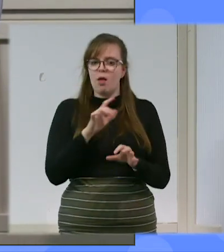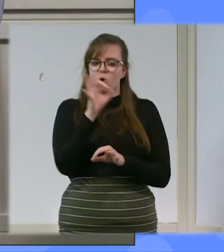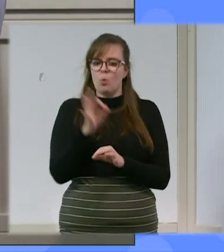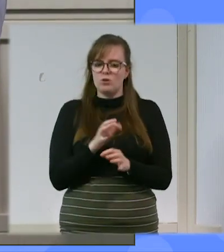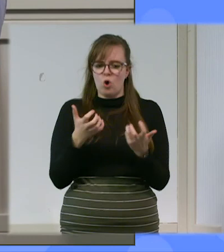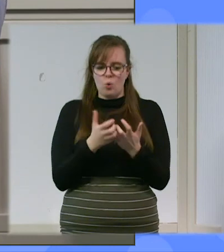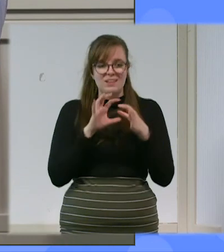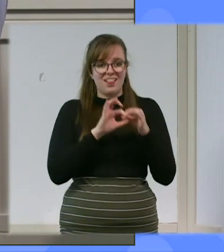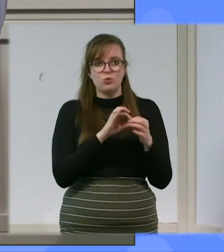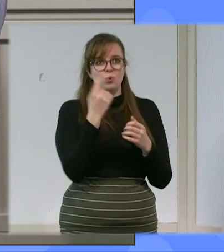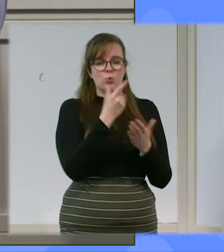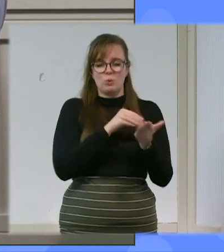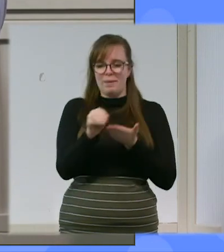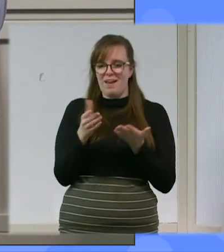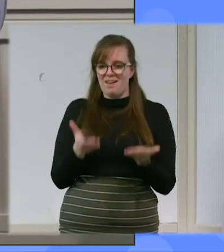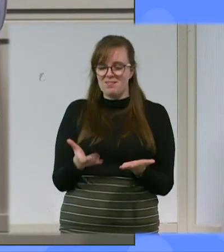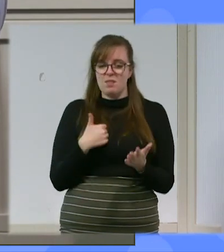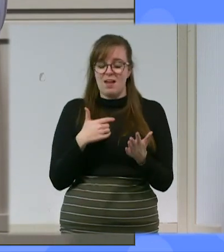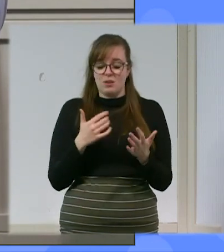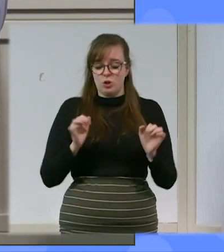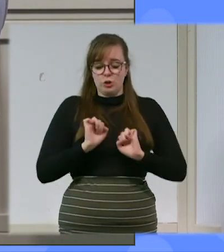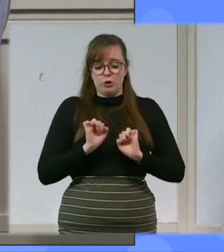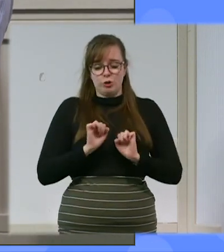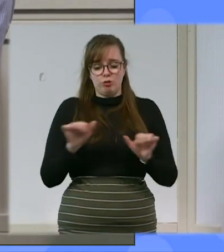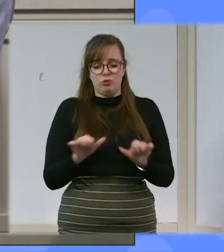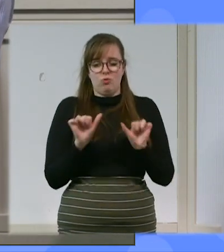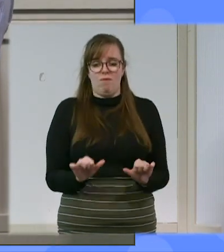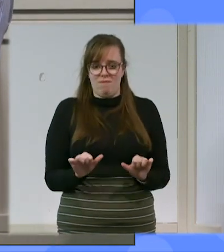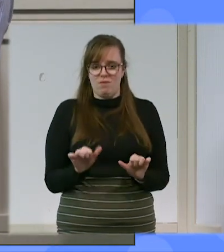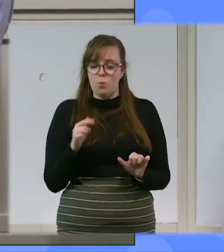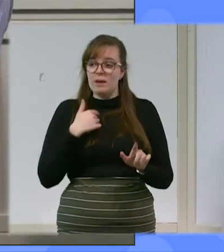for it and that's not being resolved yet you know we can try and persuade people